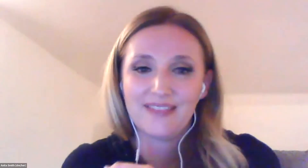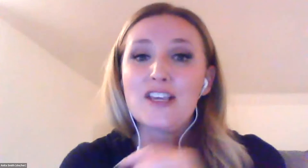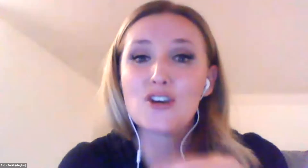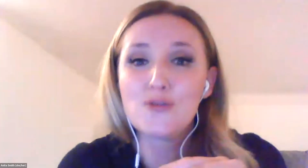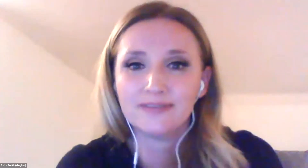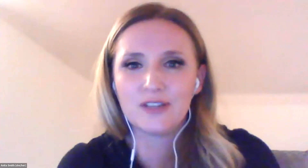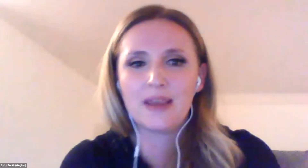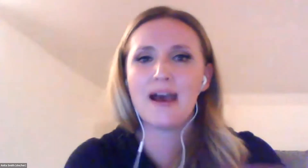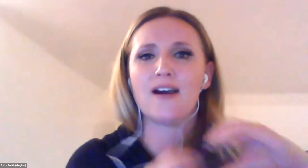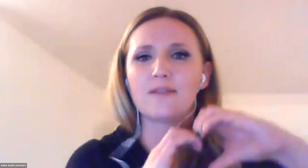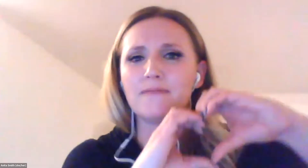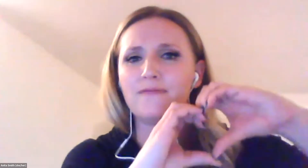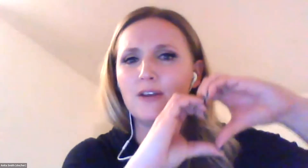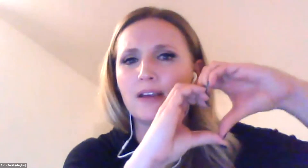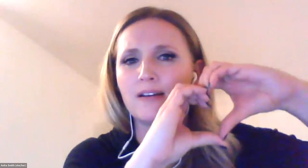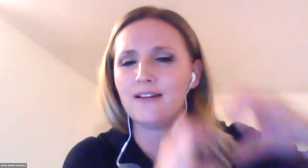Thank you, you made my heart feel bigger now.